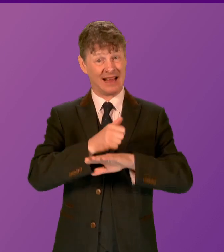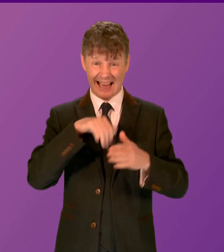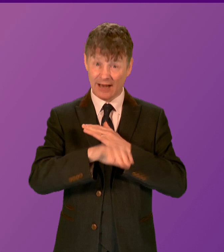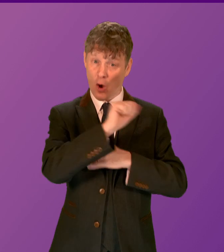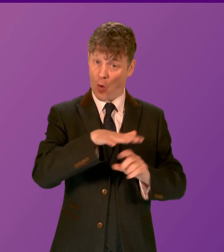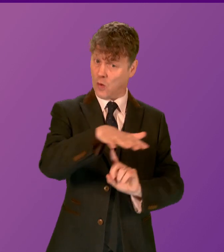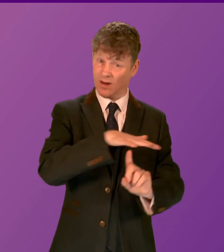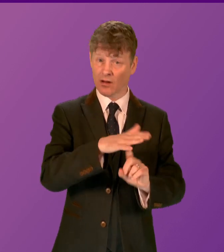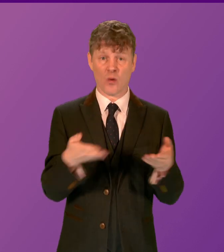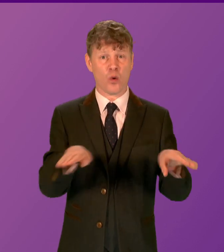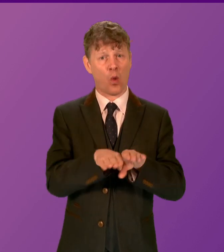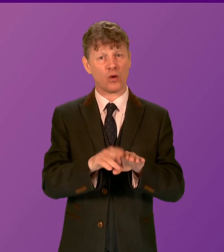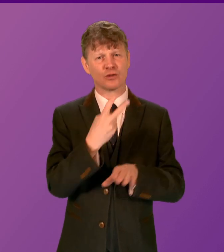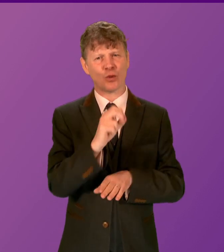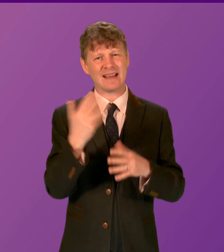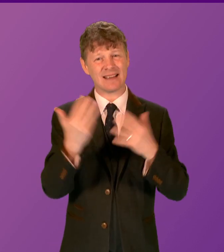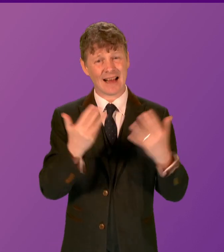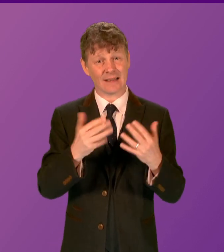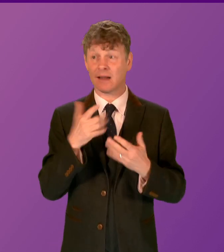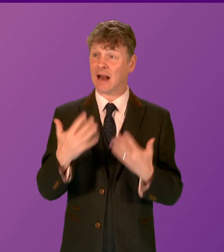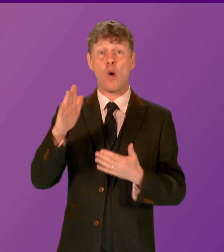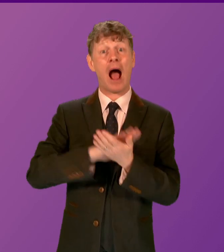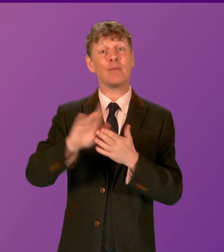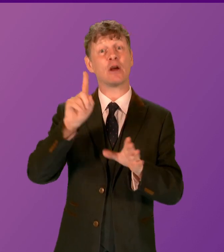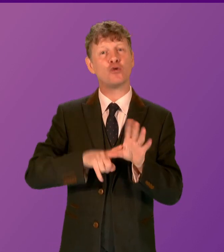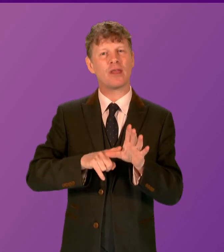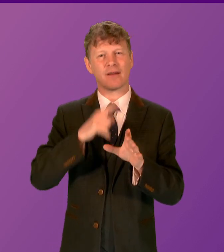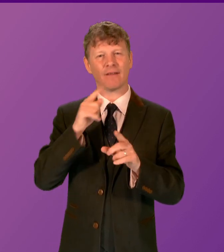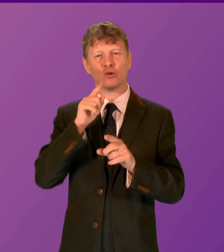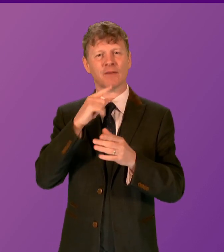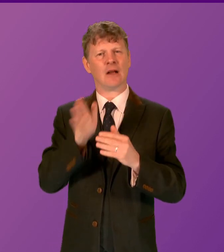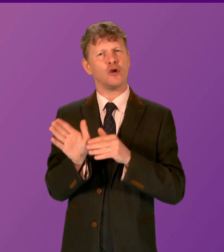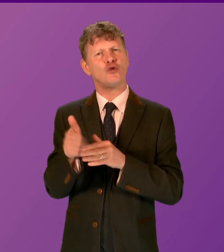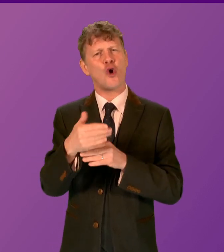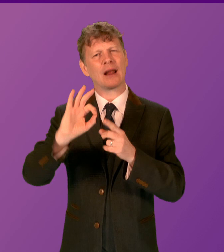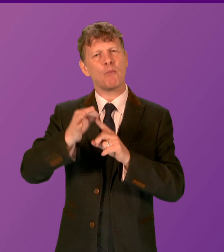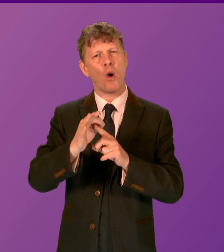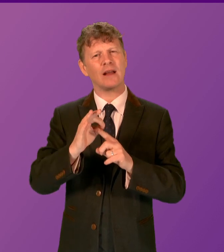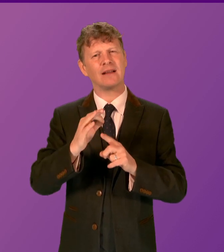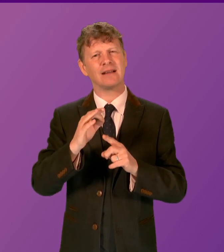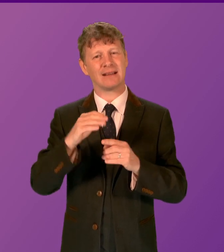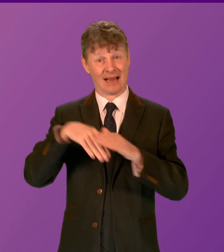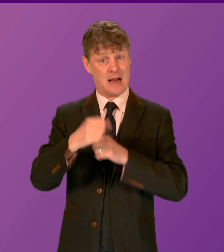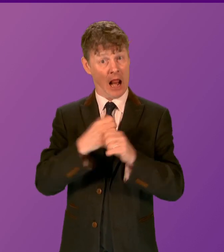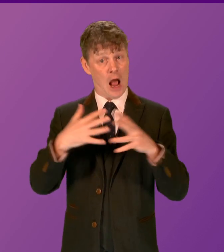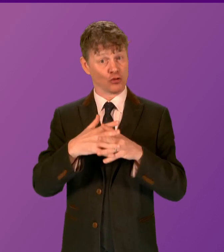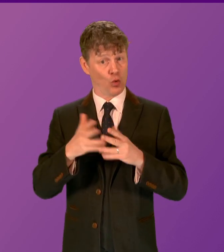Now Humza Yousaf has let Turning Point Scotland 218, which is a vital rehab service for women in Glasgow, close.